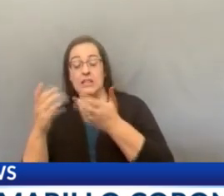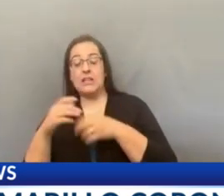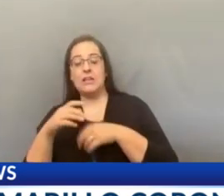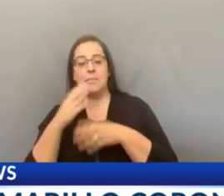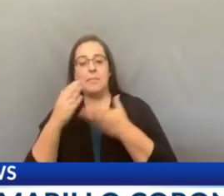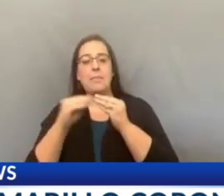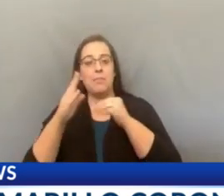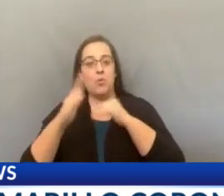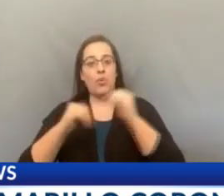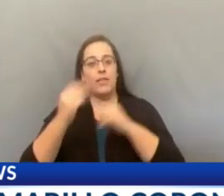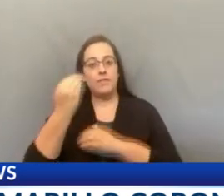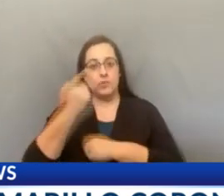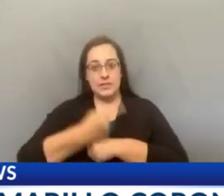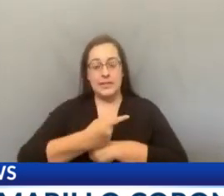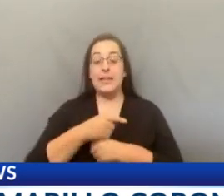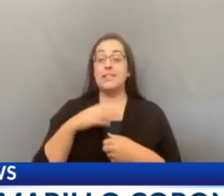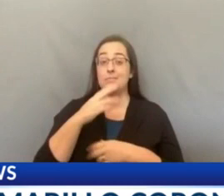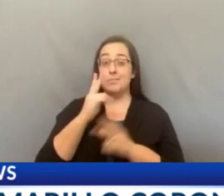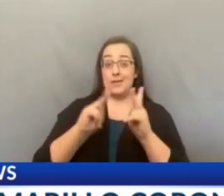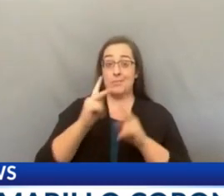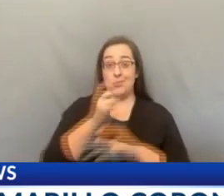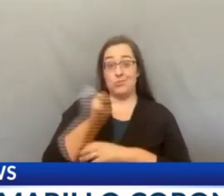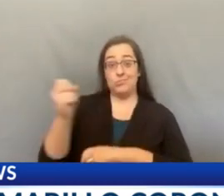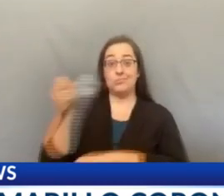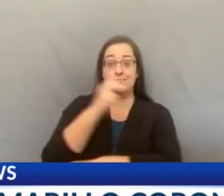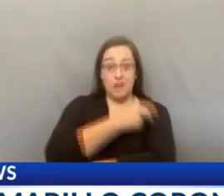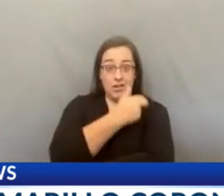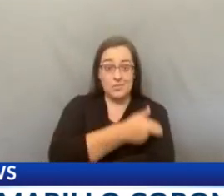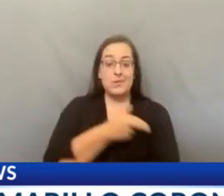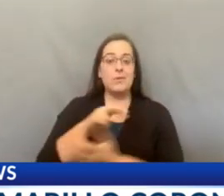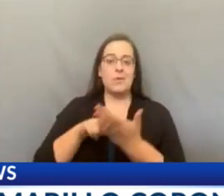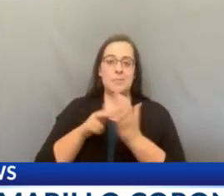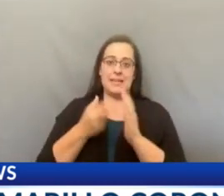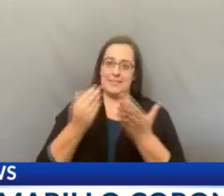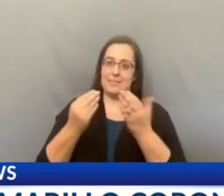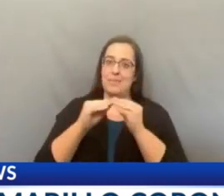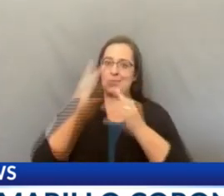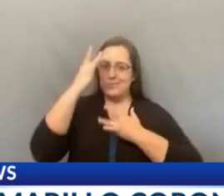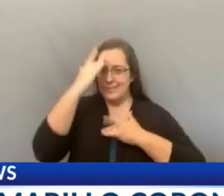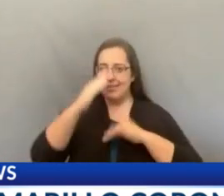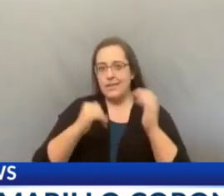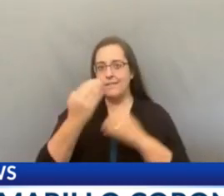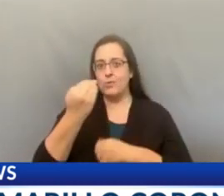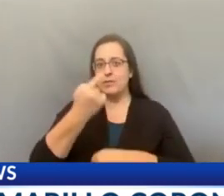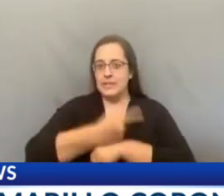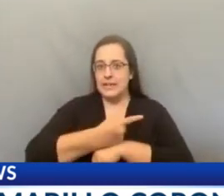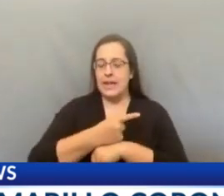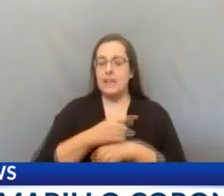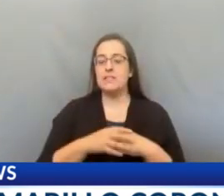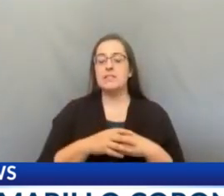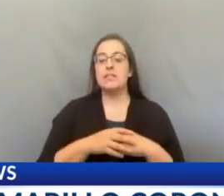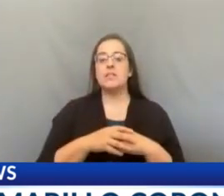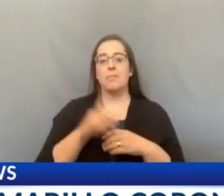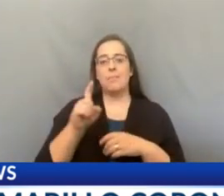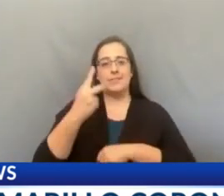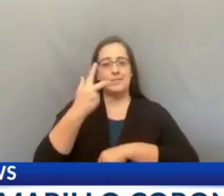RESOLVE UNTIL LATER THEY MAY GO PAST THE 14 DAY MINIMUM. PATIENTS WHO REQUIRE HOSPITALIZATIONS MAY ALSO GO